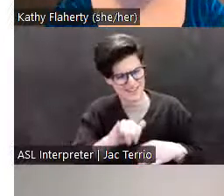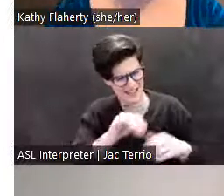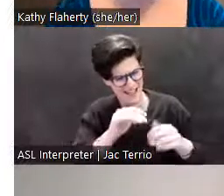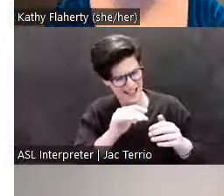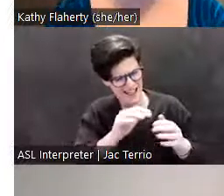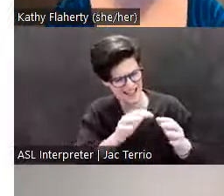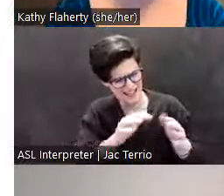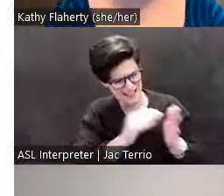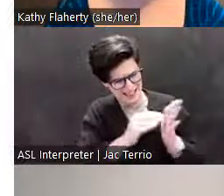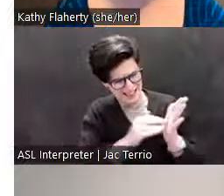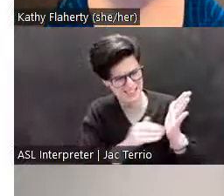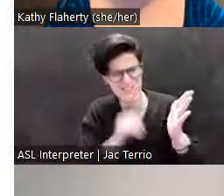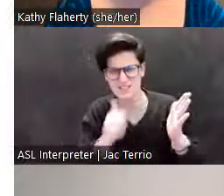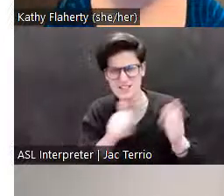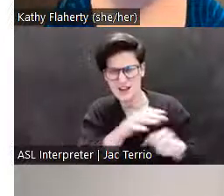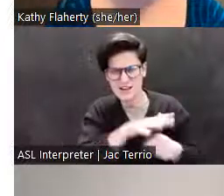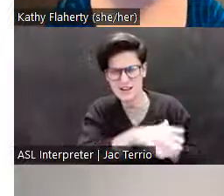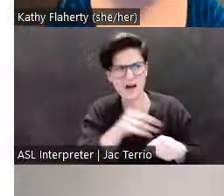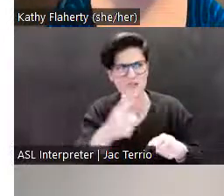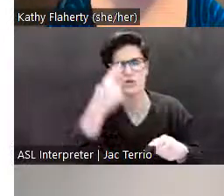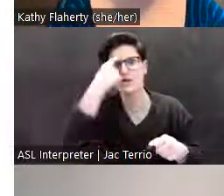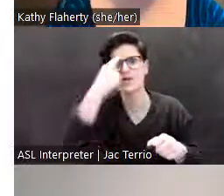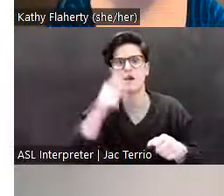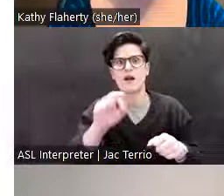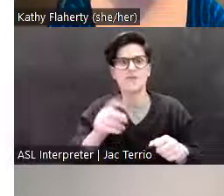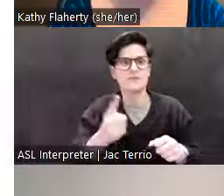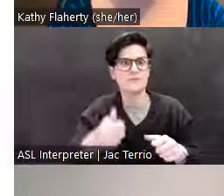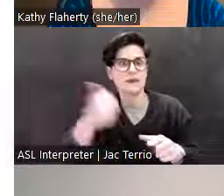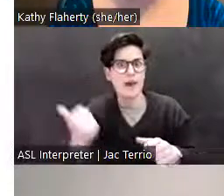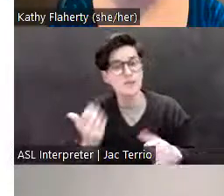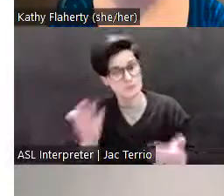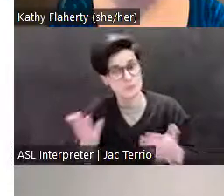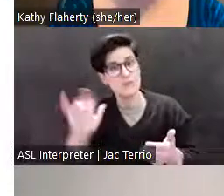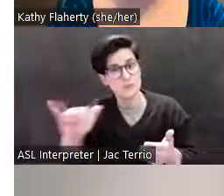15:23:09 Major, and a disability might exist, even if only one of those major life activities